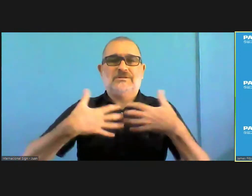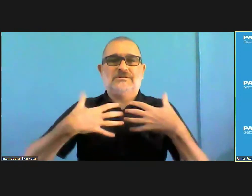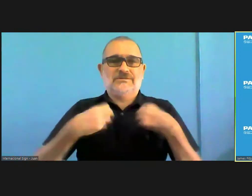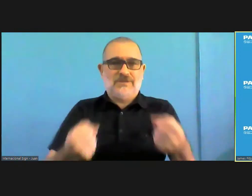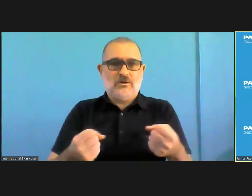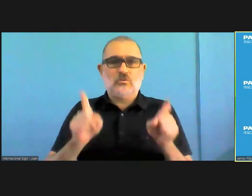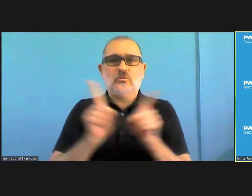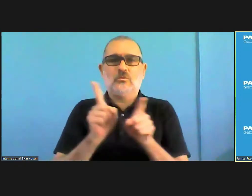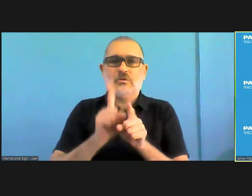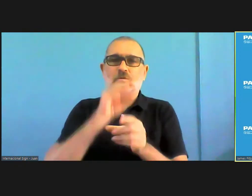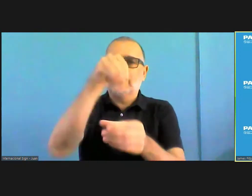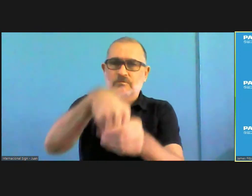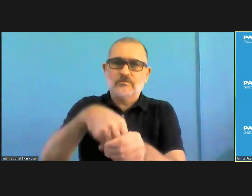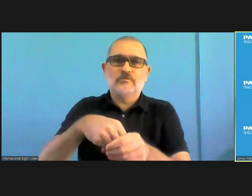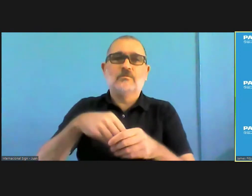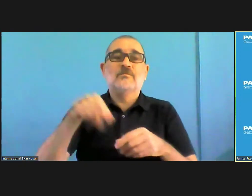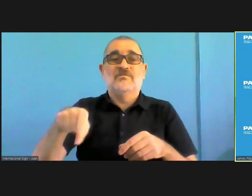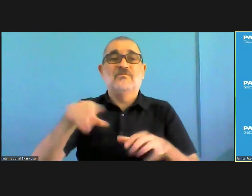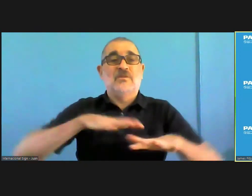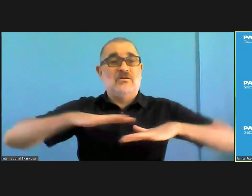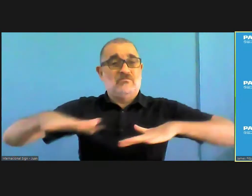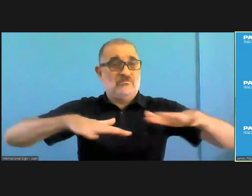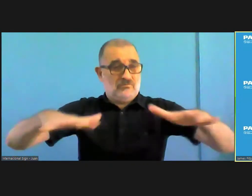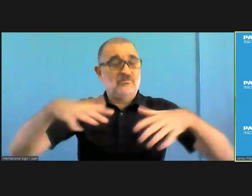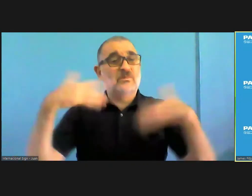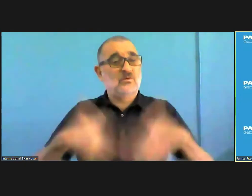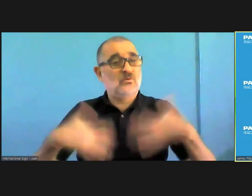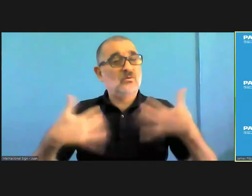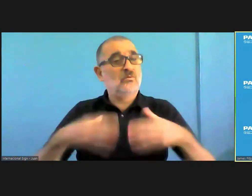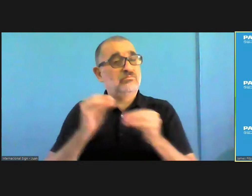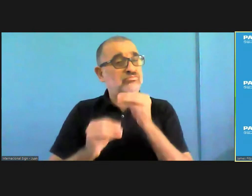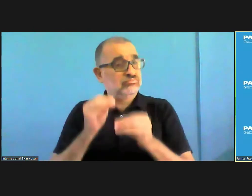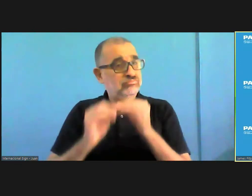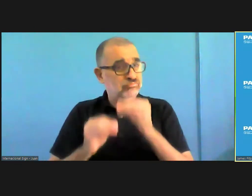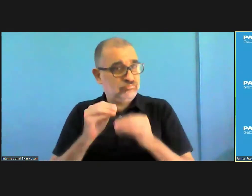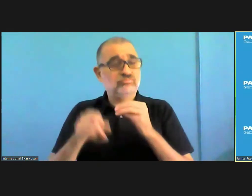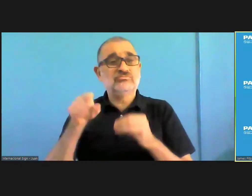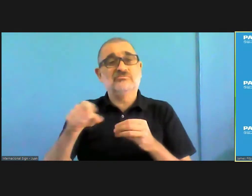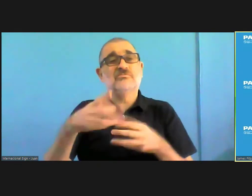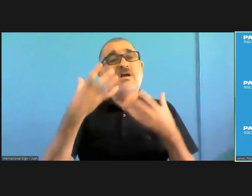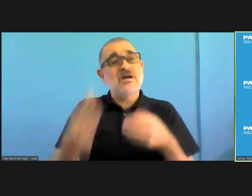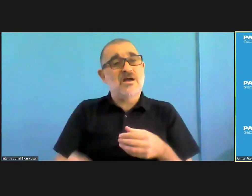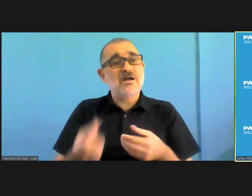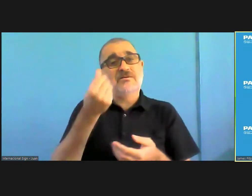Not just in health, but also in social protection. Including actions to address the social, environmental,